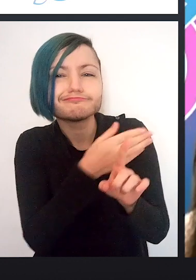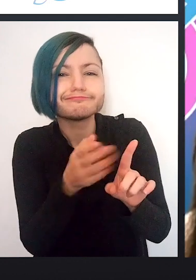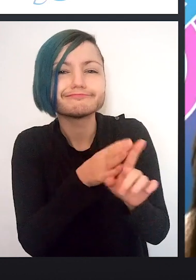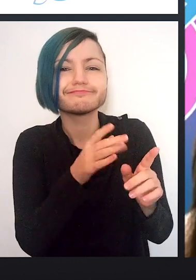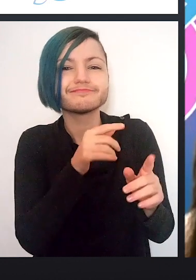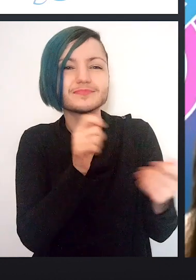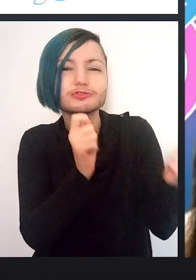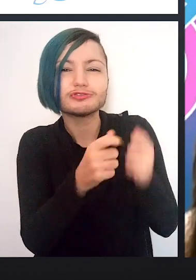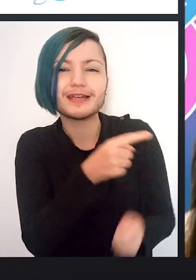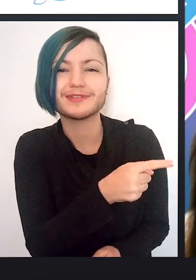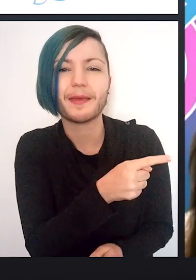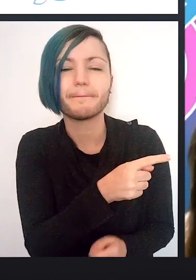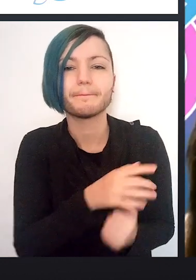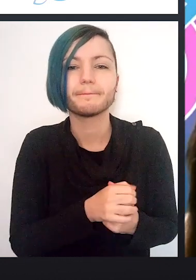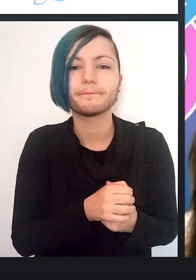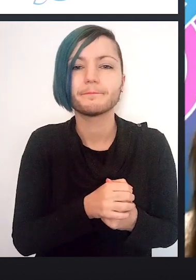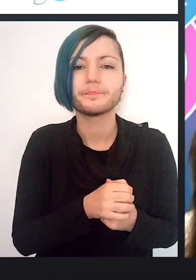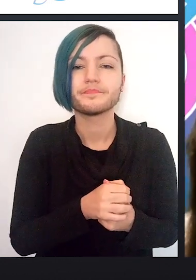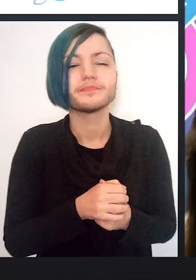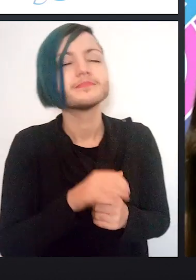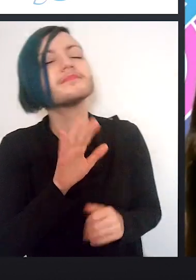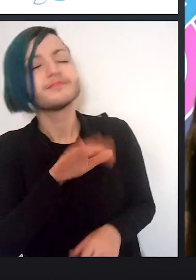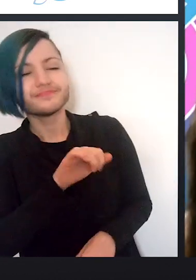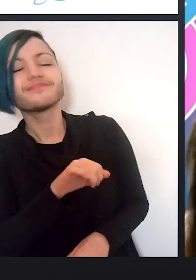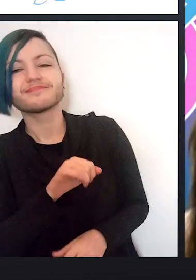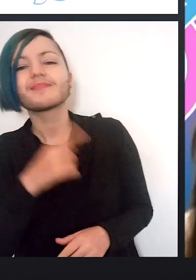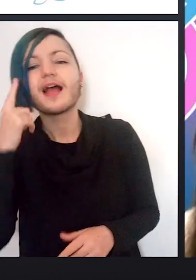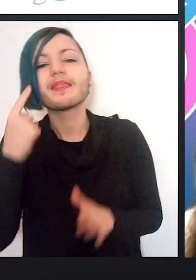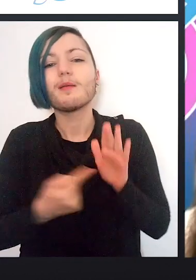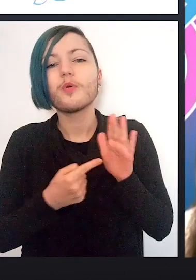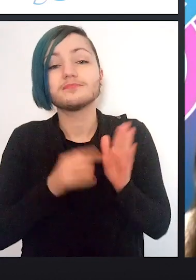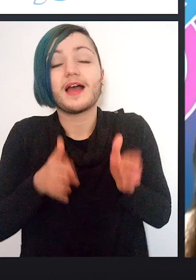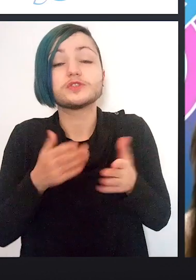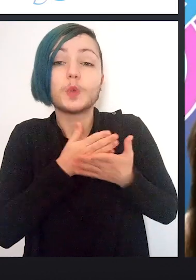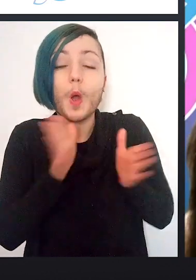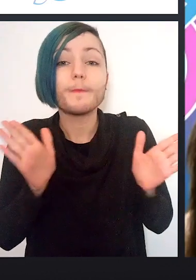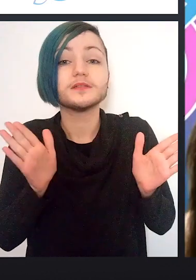Yes I think it's certainly important to be realistic and open with whoever's involved. But